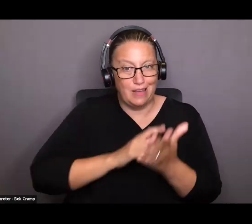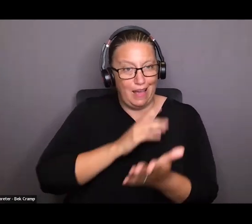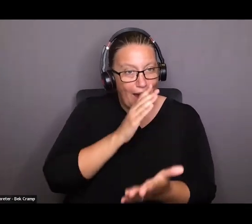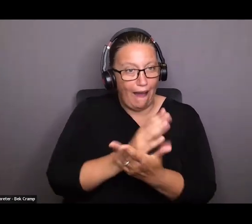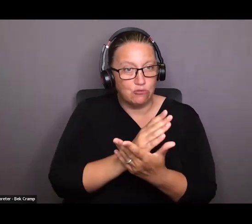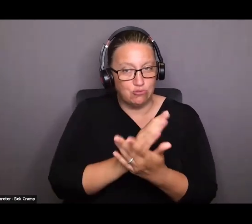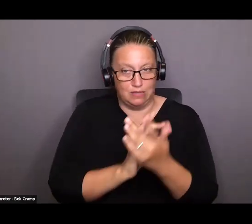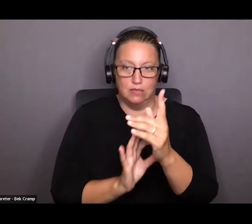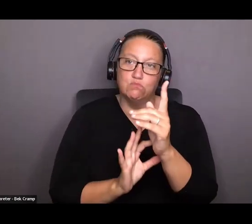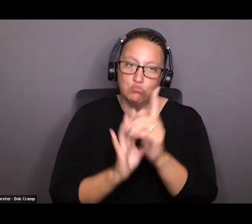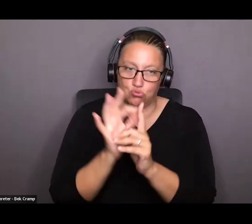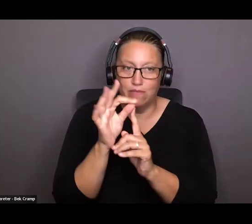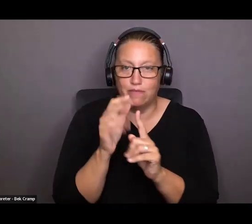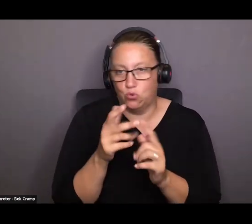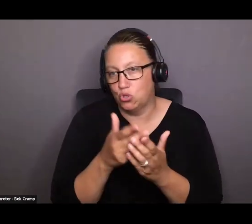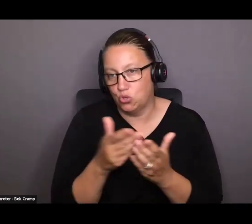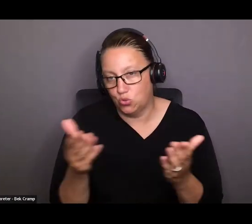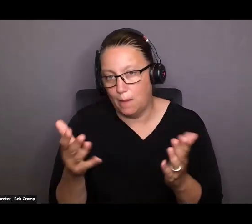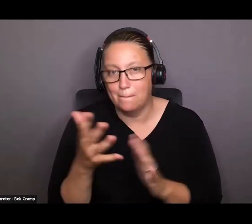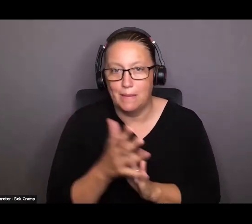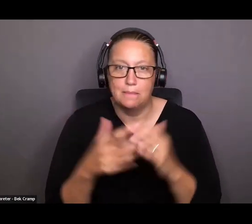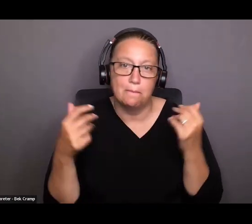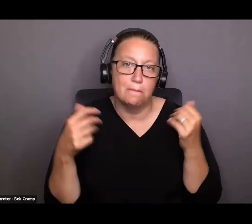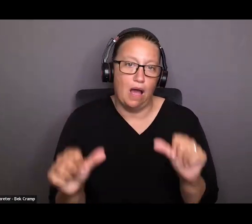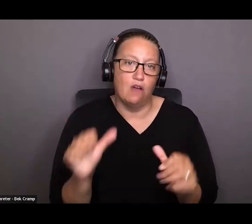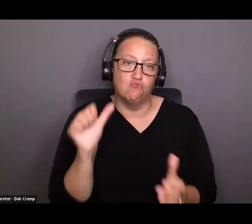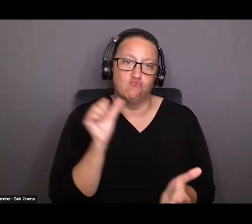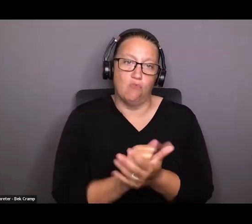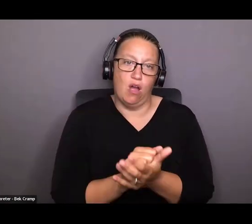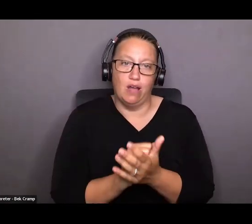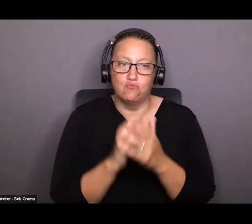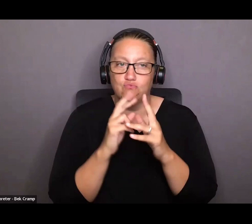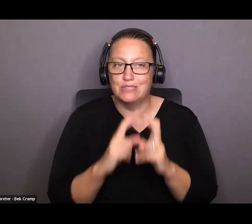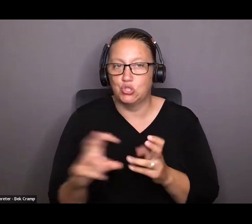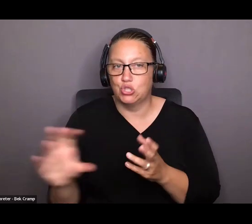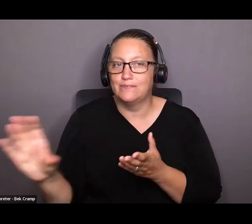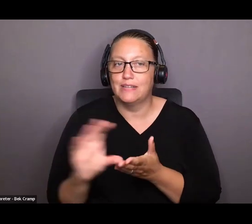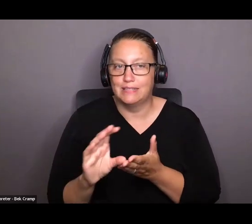make things better. And so that way we get the right research funded. Thanks, Jane.